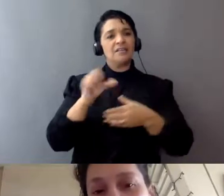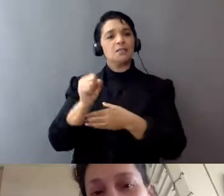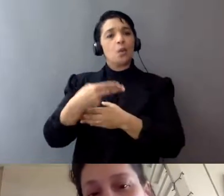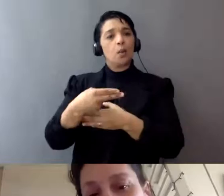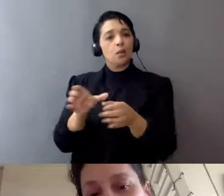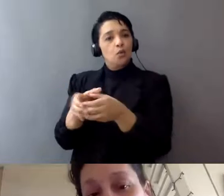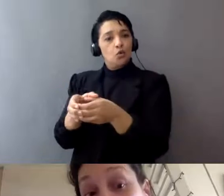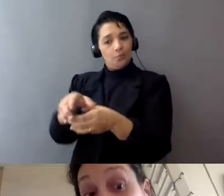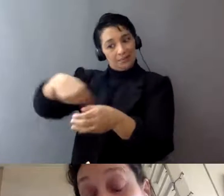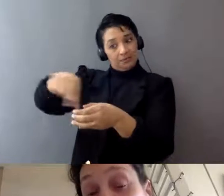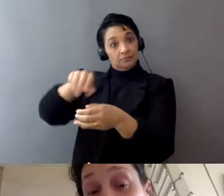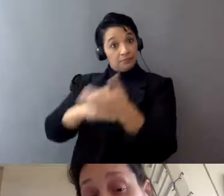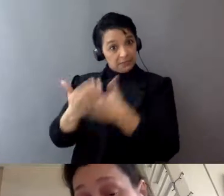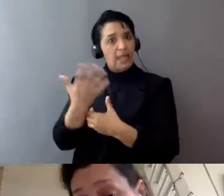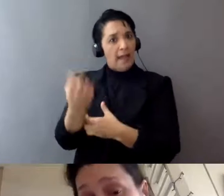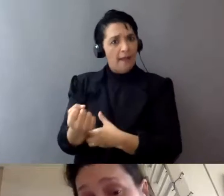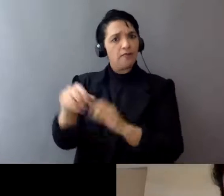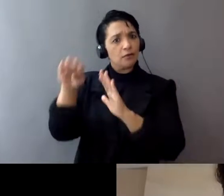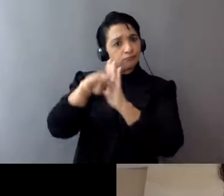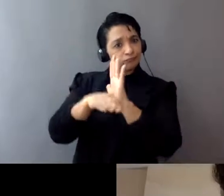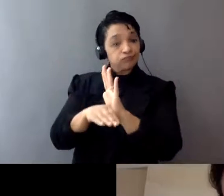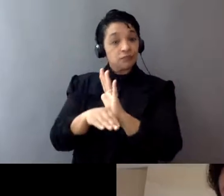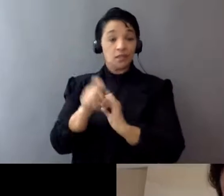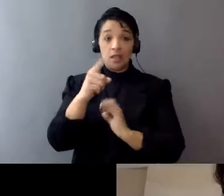and we have a list serve, so, I'm happy to share that.